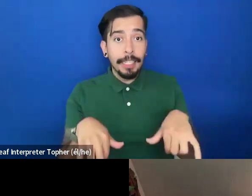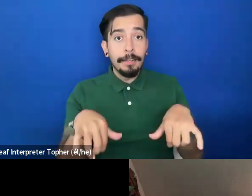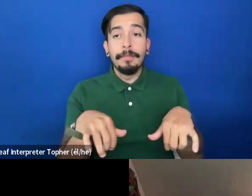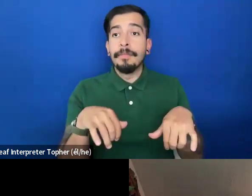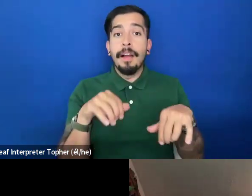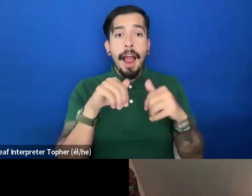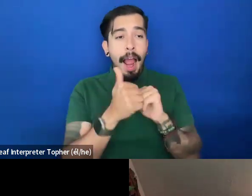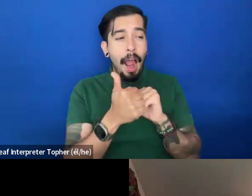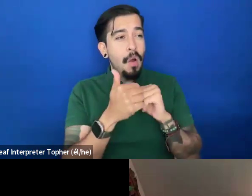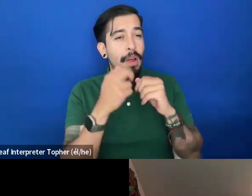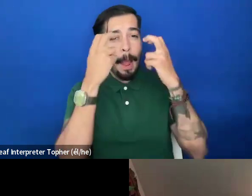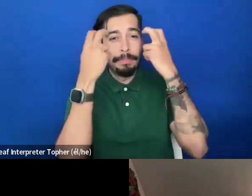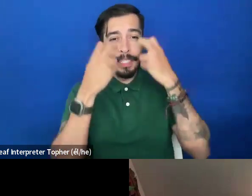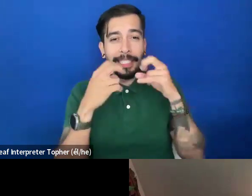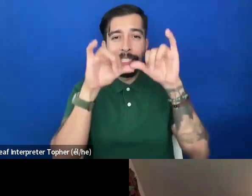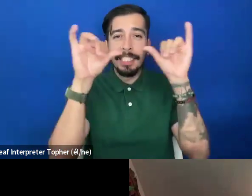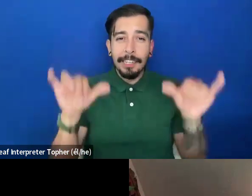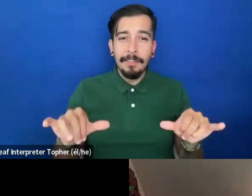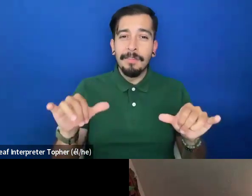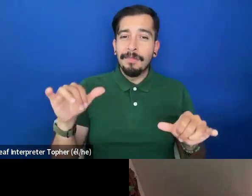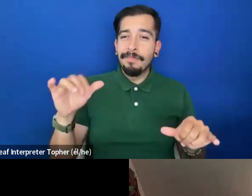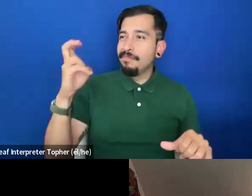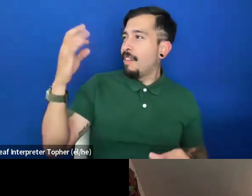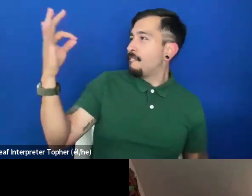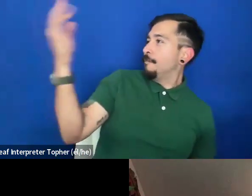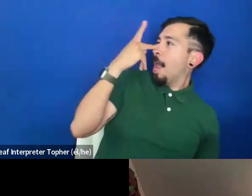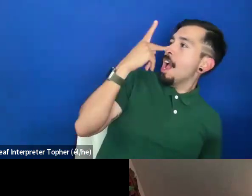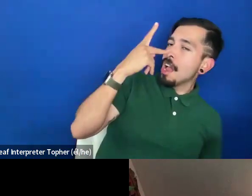Like, I think you can't understand that without